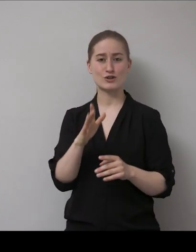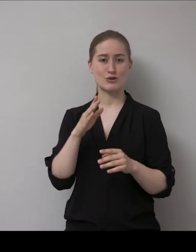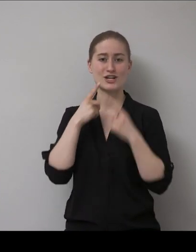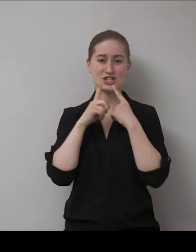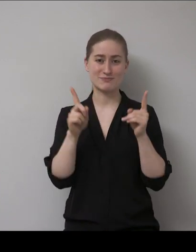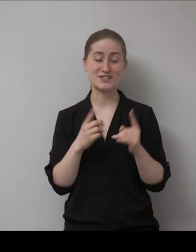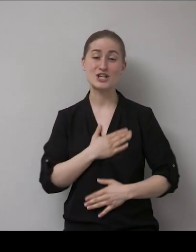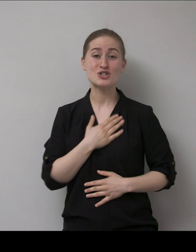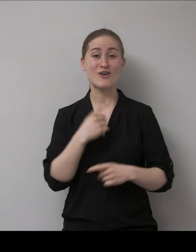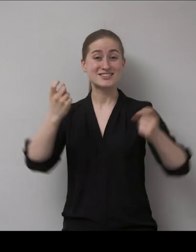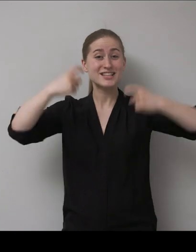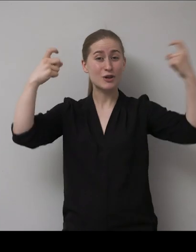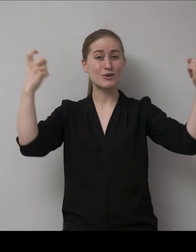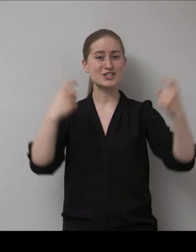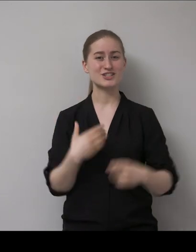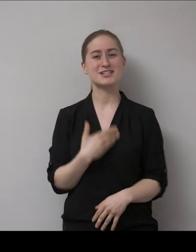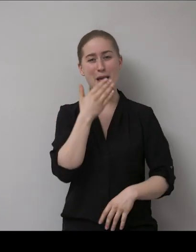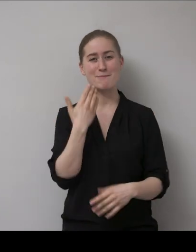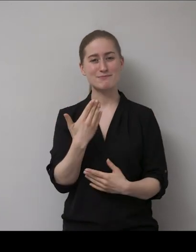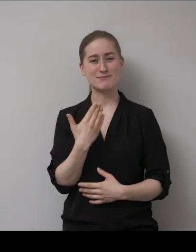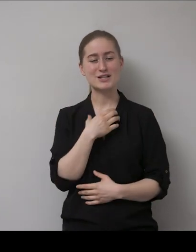Enjoy the celebration, and best wishes for your continued success.